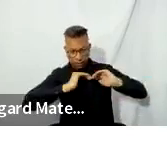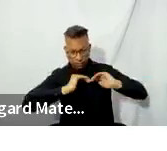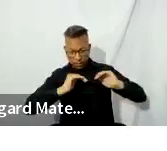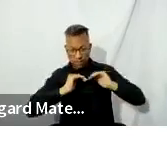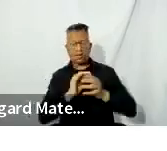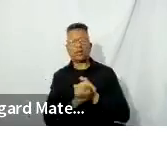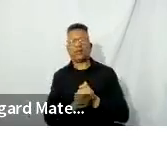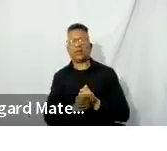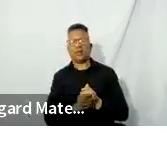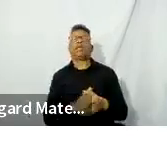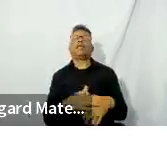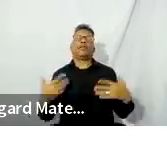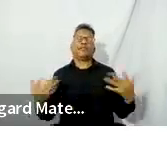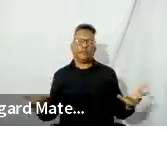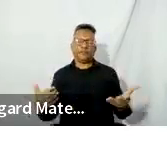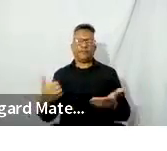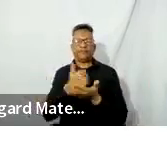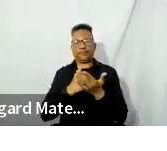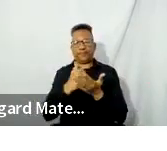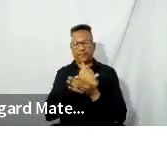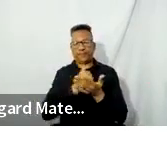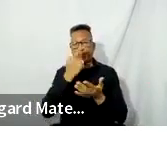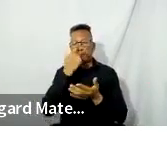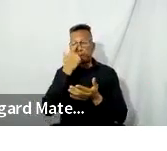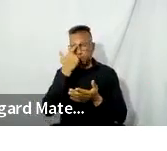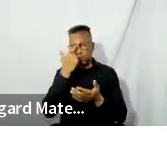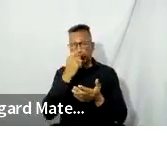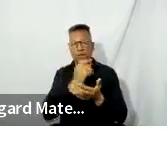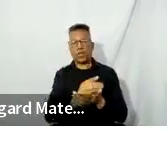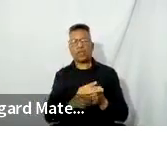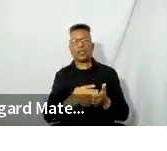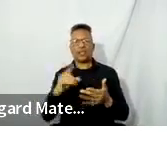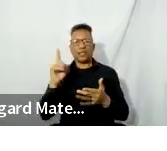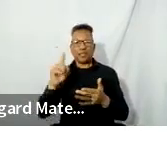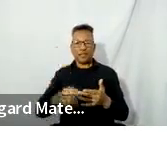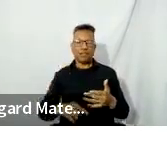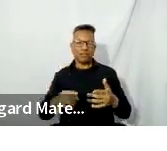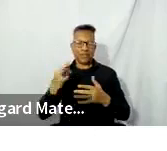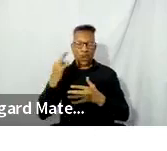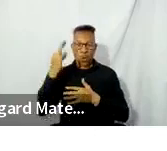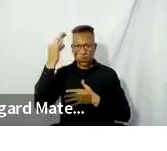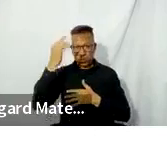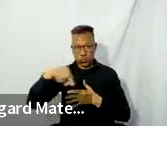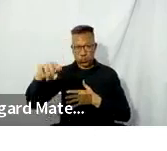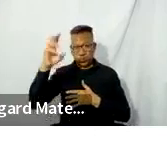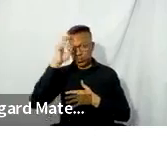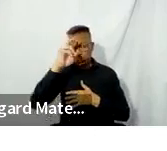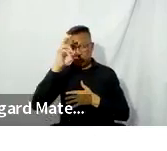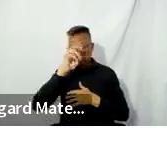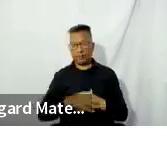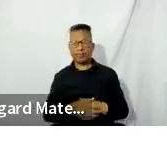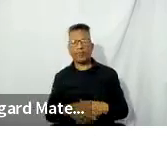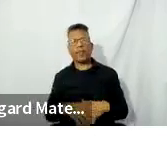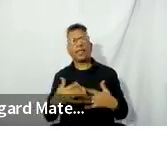This actually became a historical theory. And I think has I think has been significantly. overlooked overlooked.